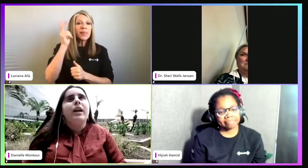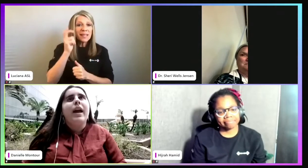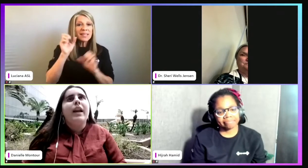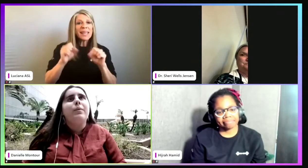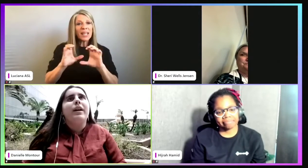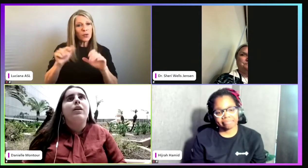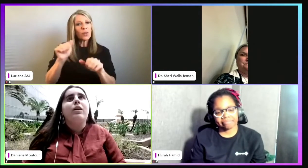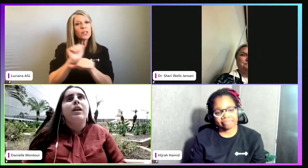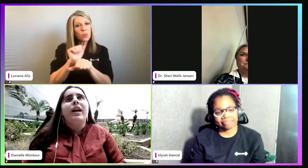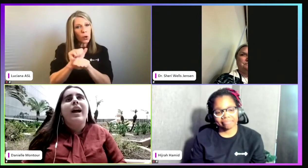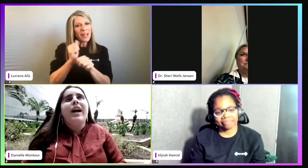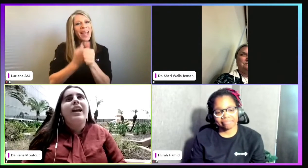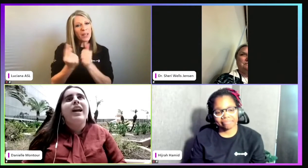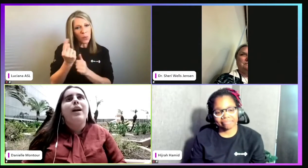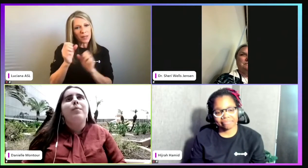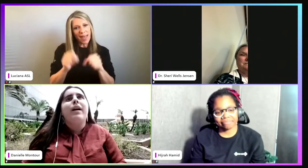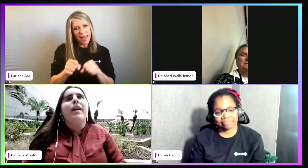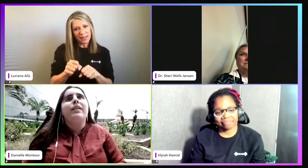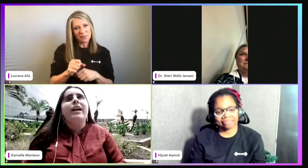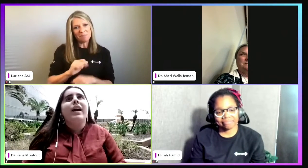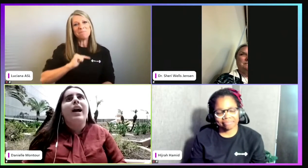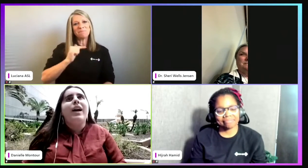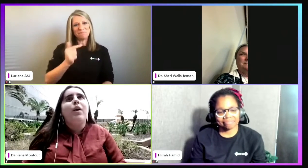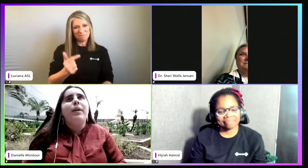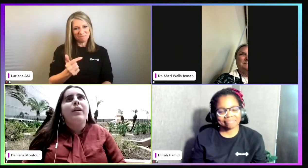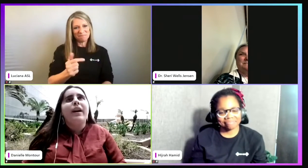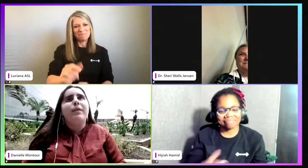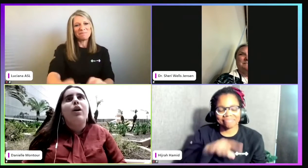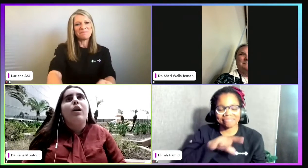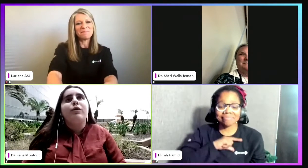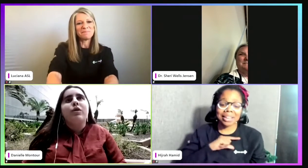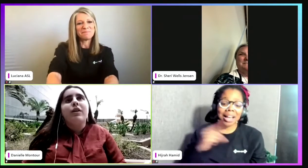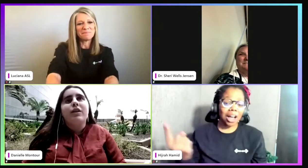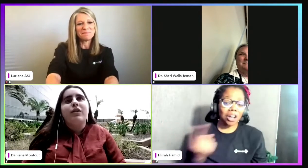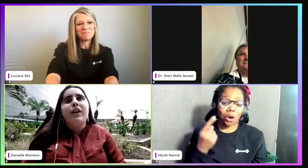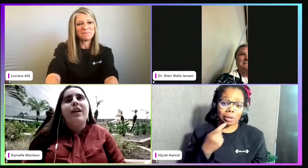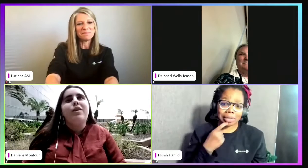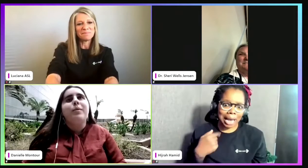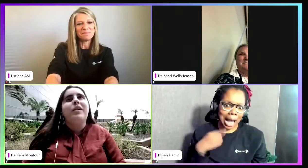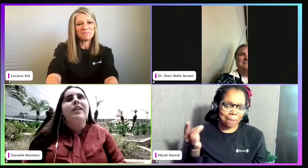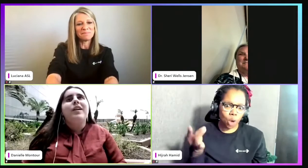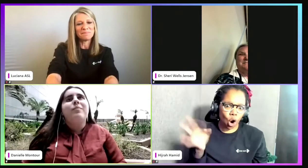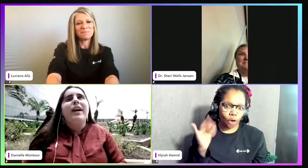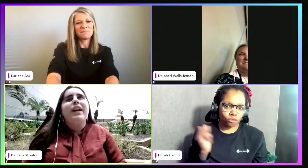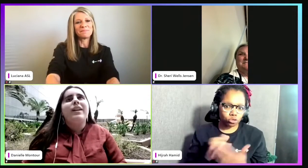it doesn't take a whole specific amount of experiences to start doing it. Anybody listening can do this work,